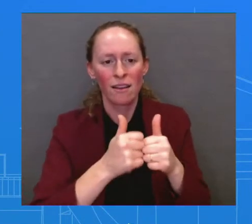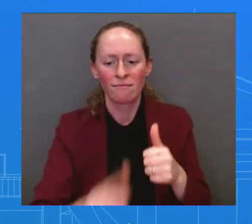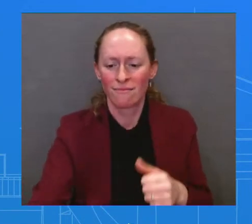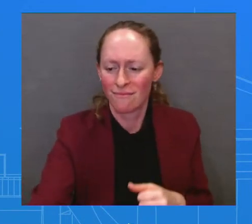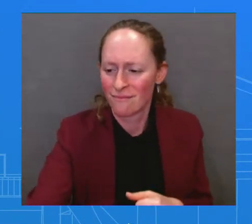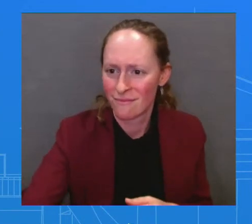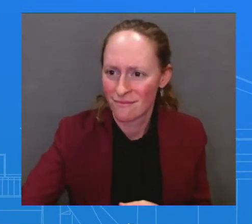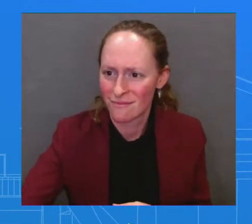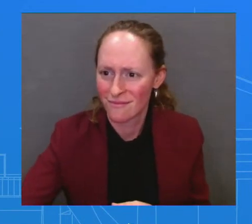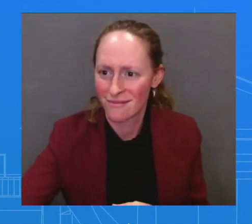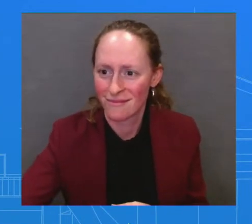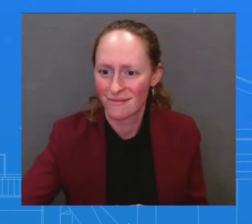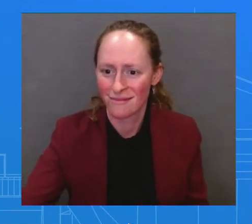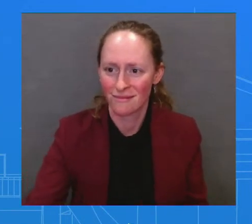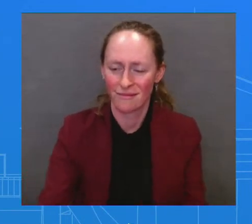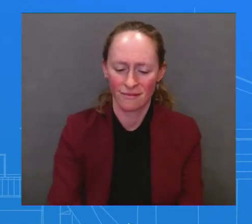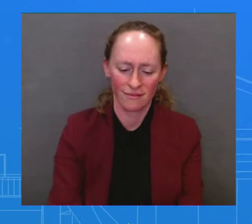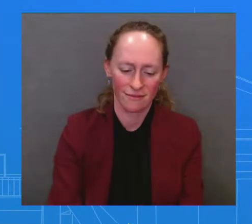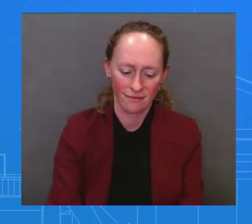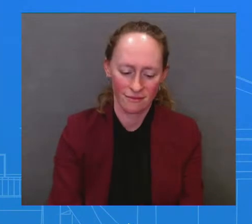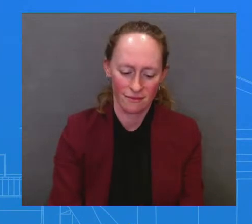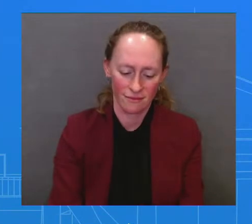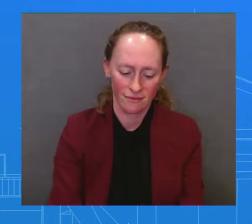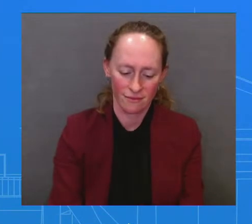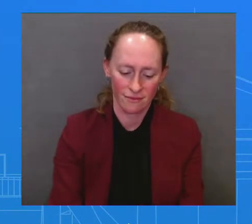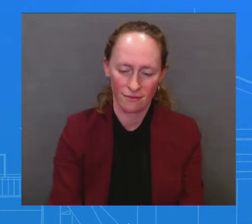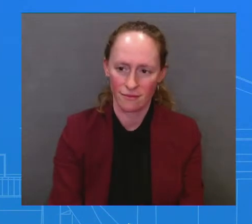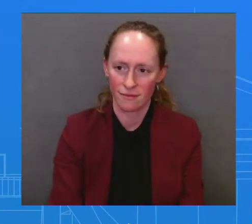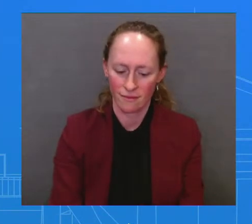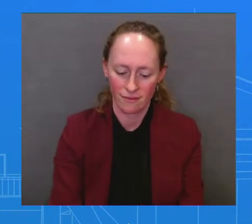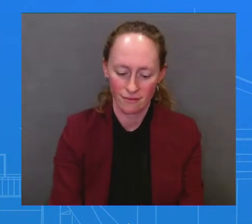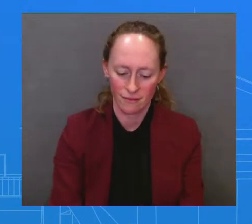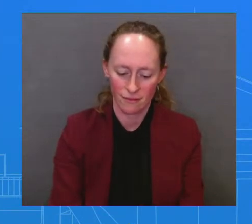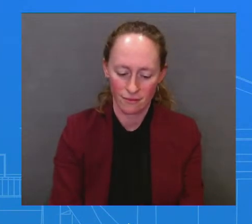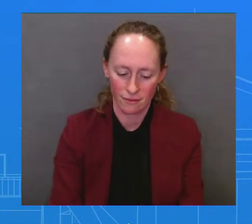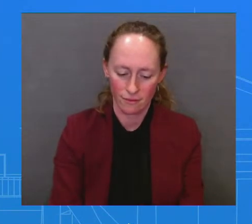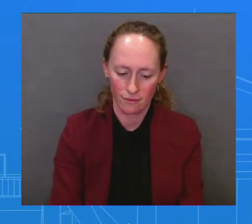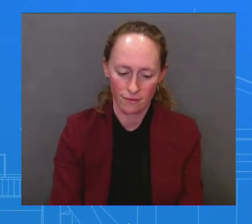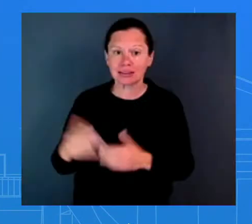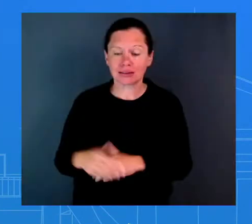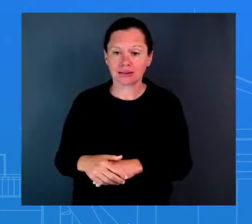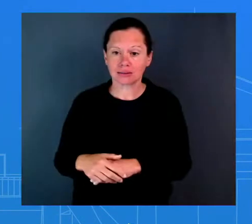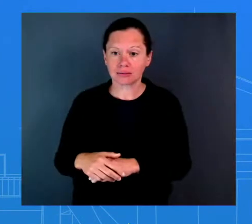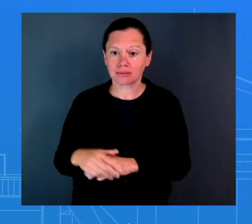That's fundamentally their responsibility. Yeah. The Press: I had two quick follow-ups.